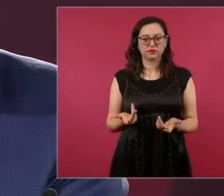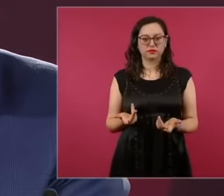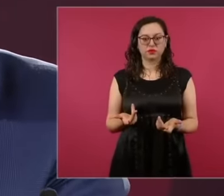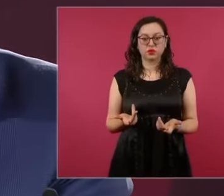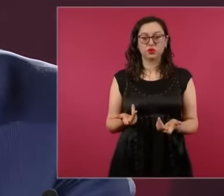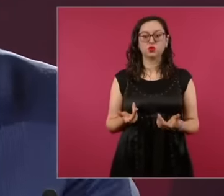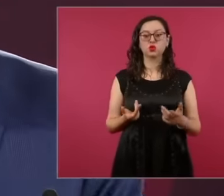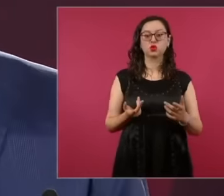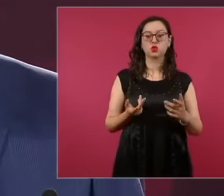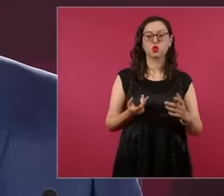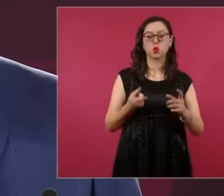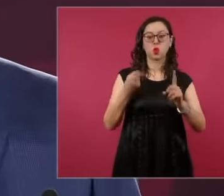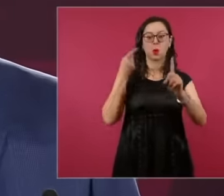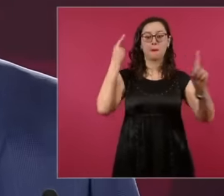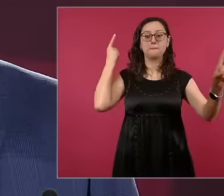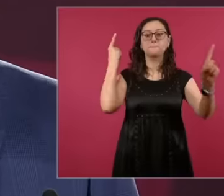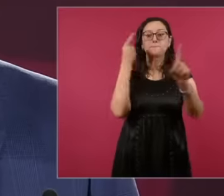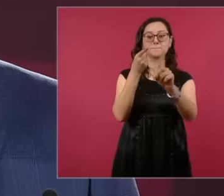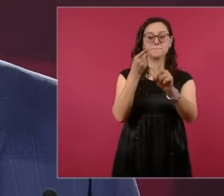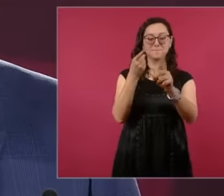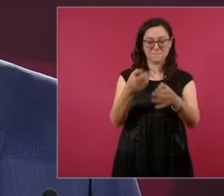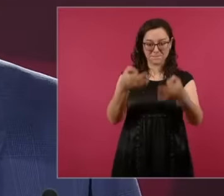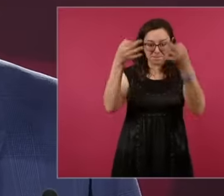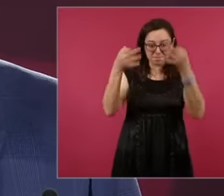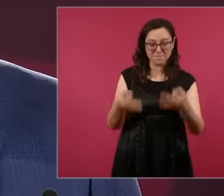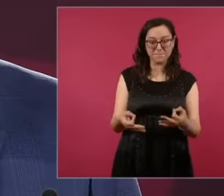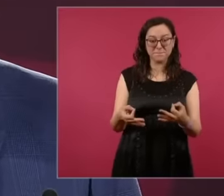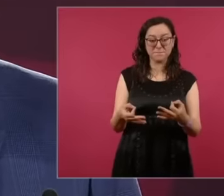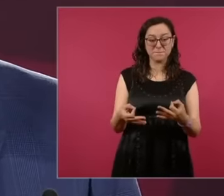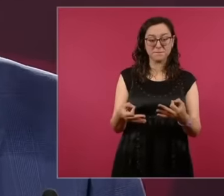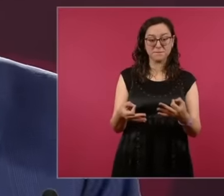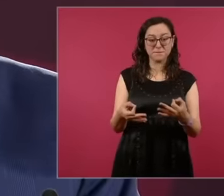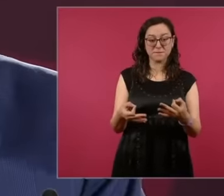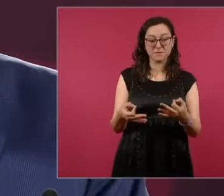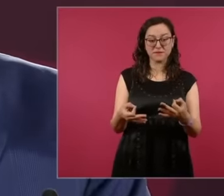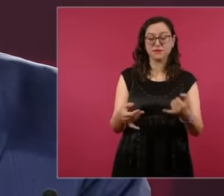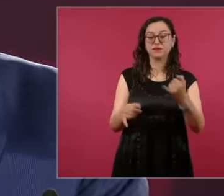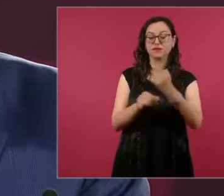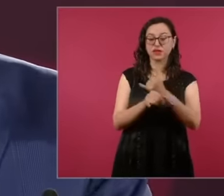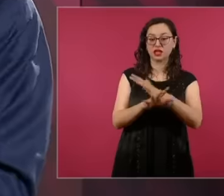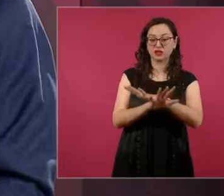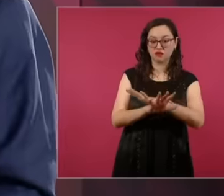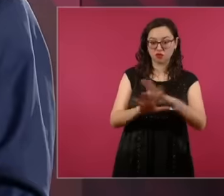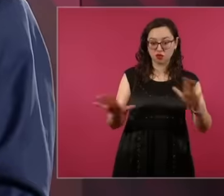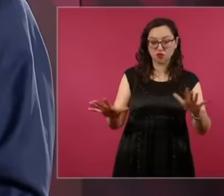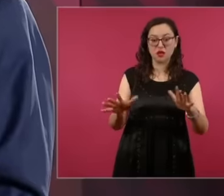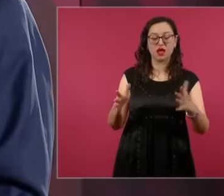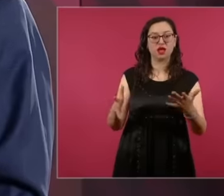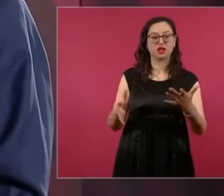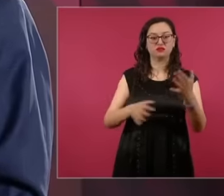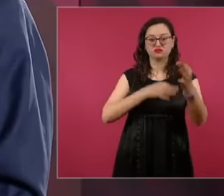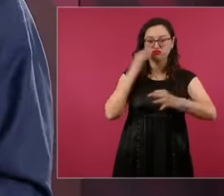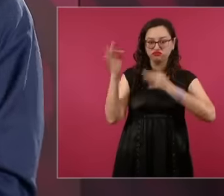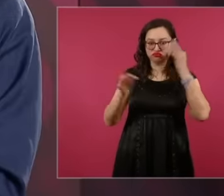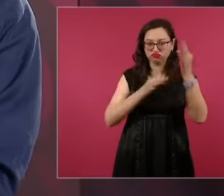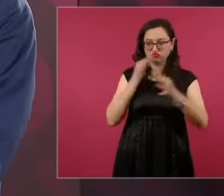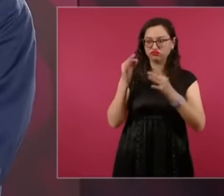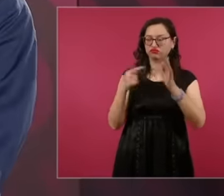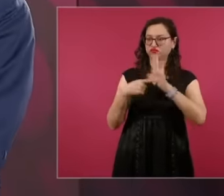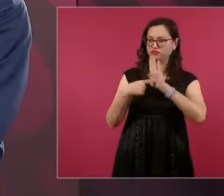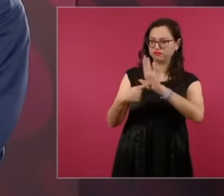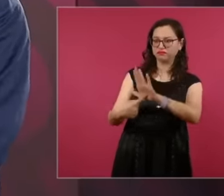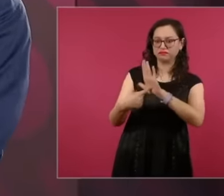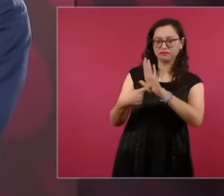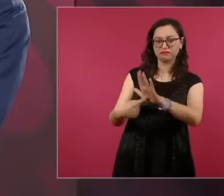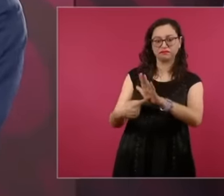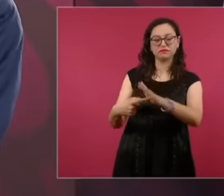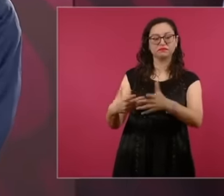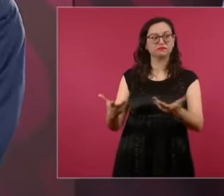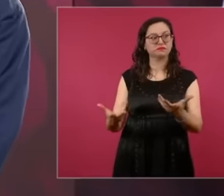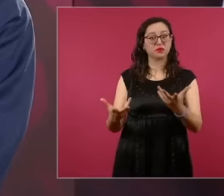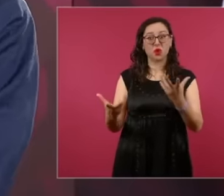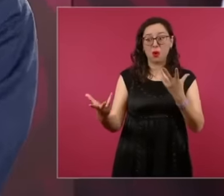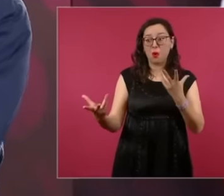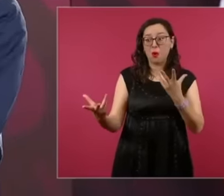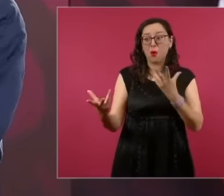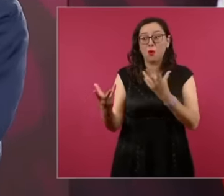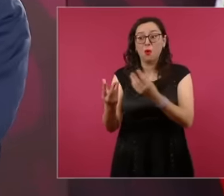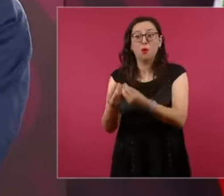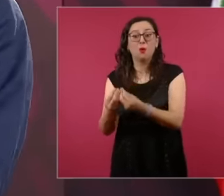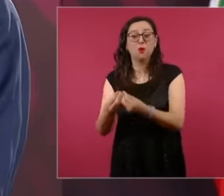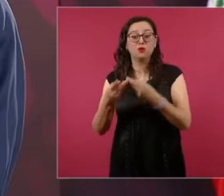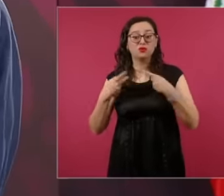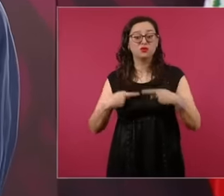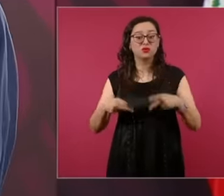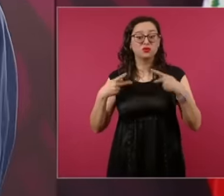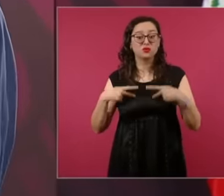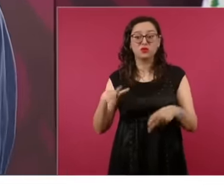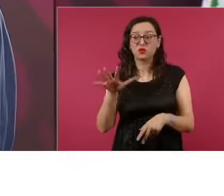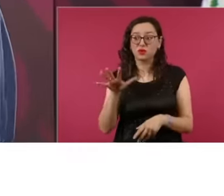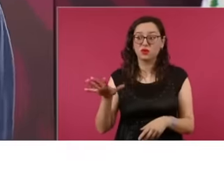purpose of informing the people, they are as close as possible to the people and as